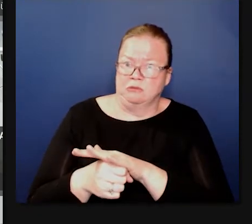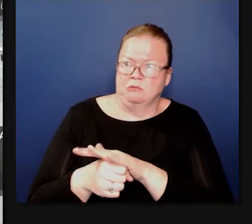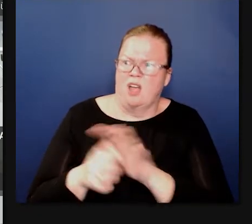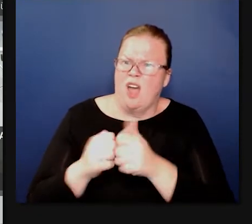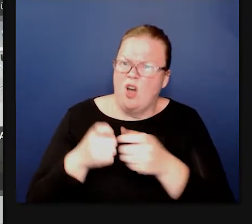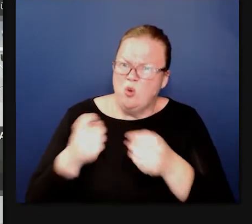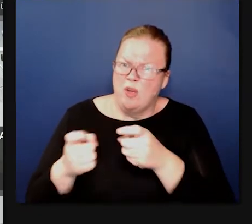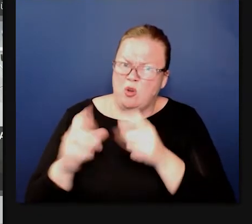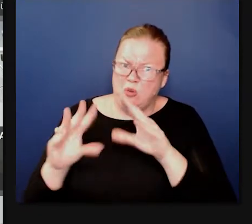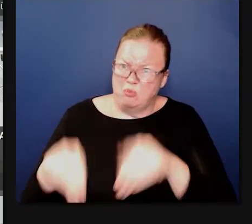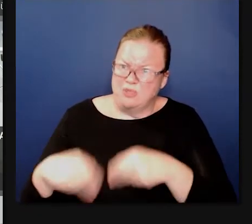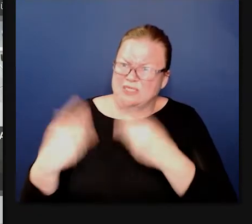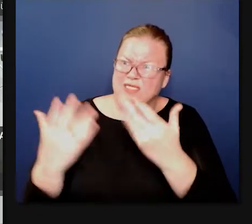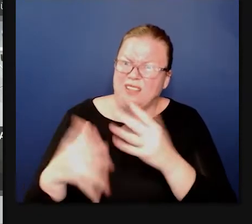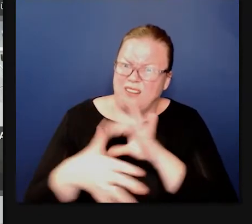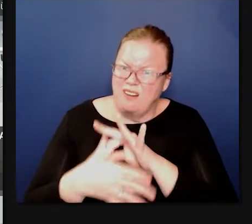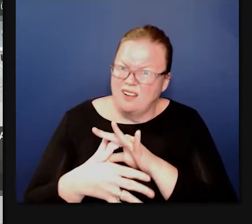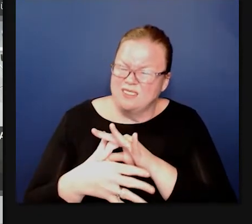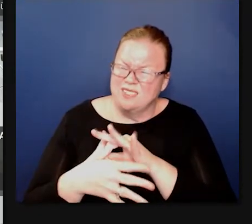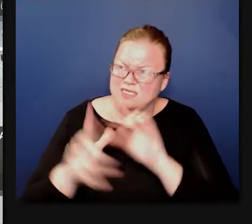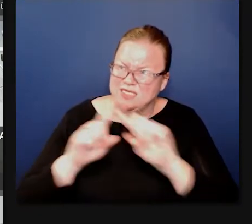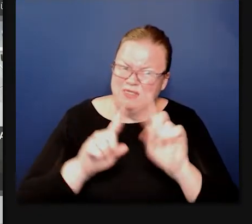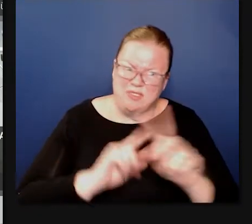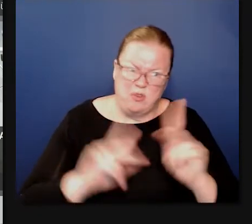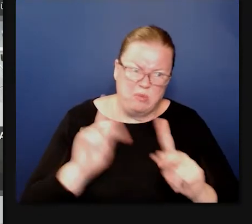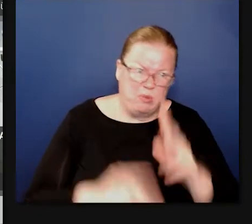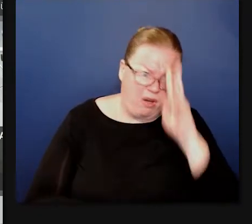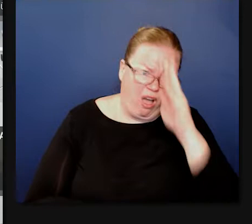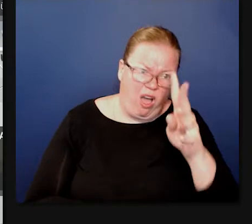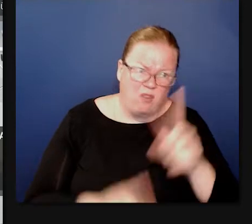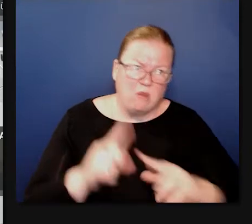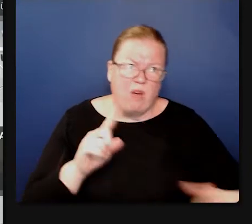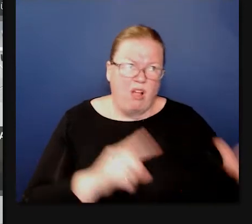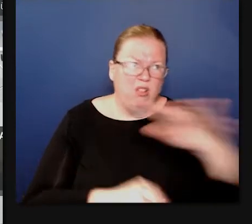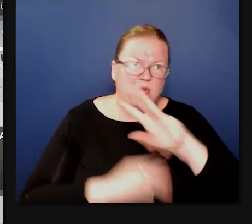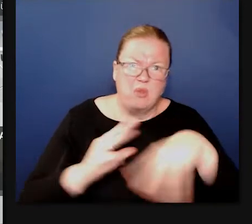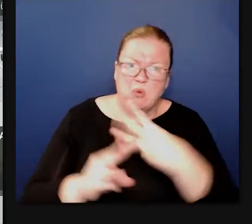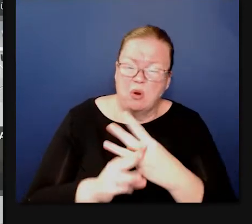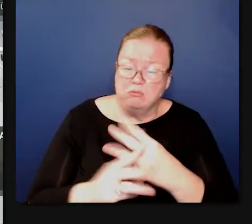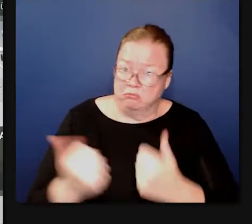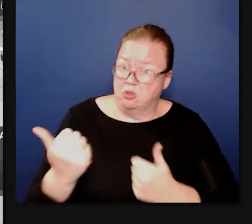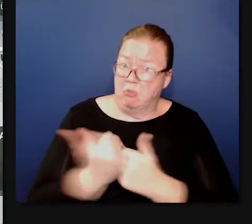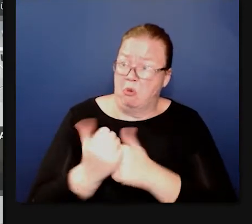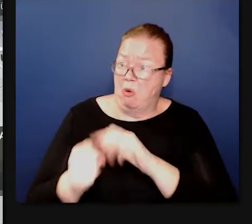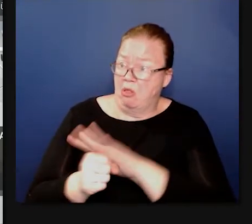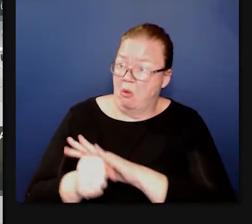How do you handle presenting content created by different people from around the world? Do you support localization?